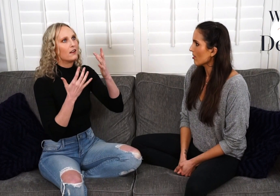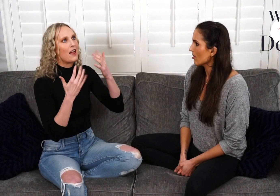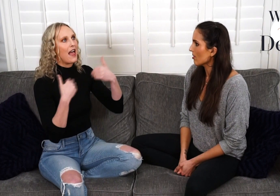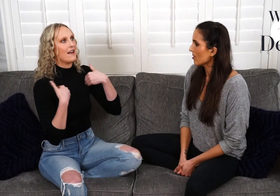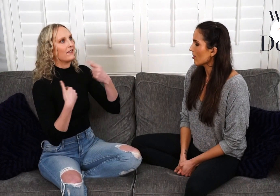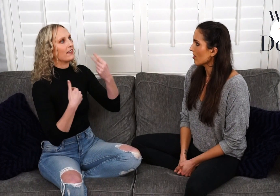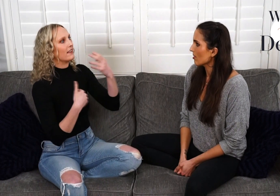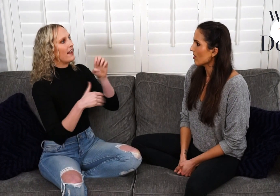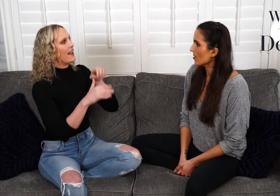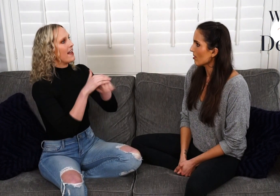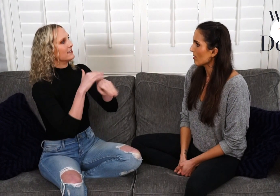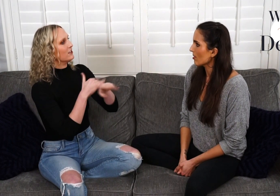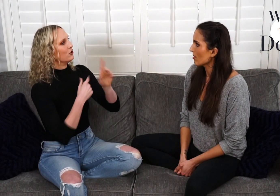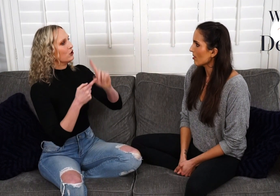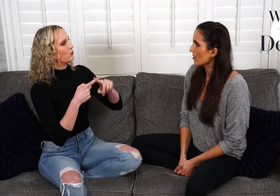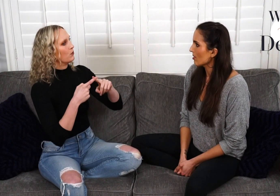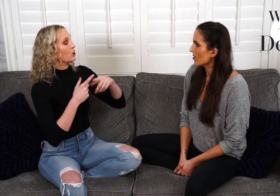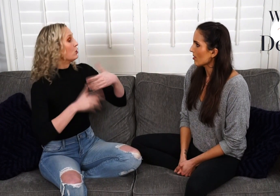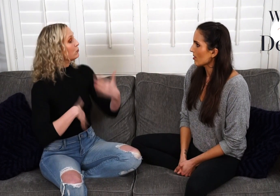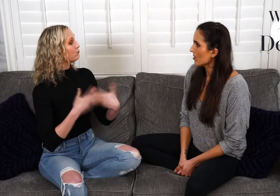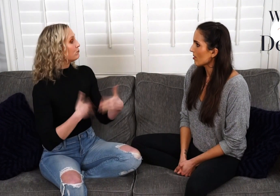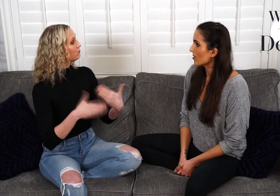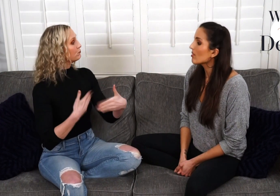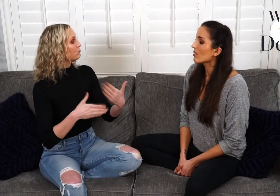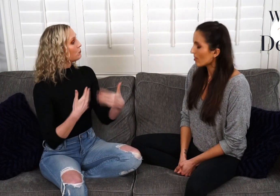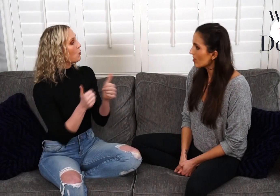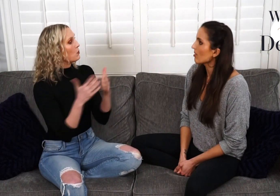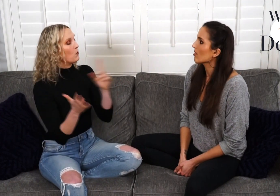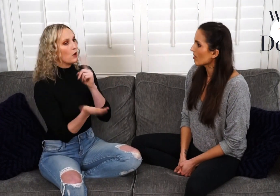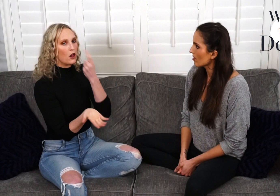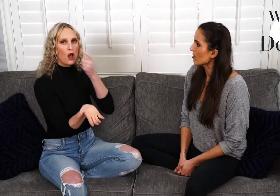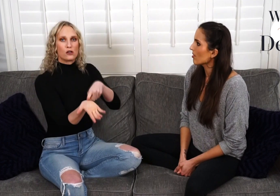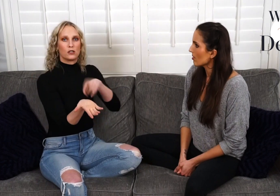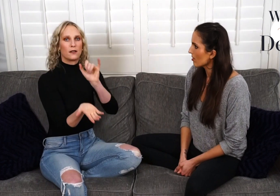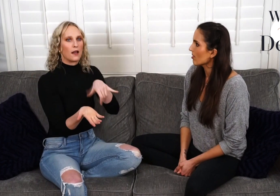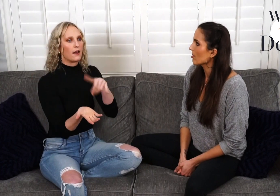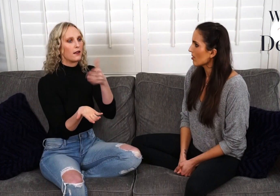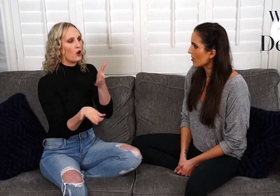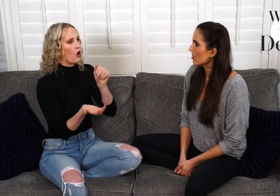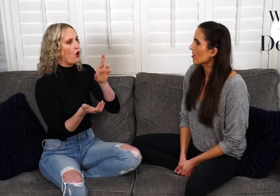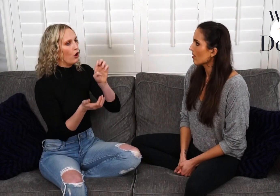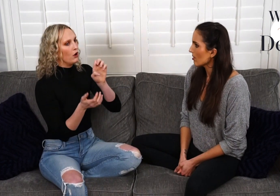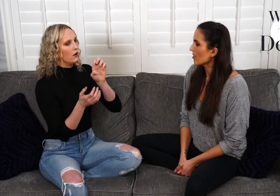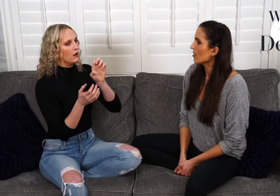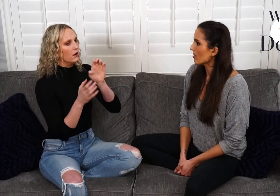you already have the access to just kind of go along with it without recognizing that there are